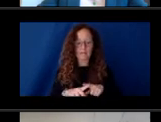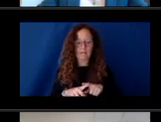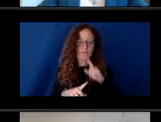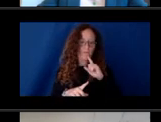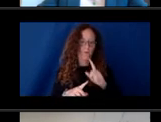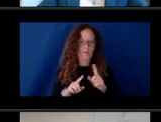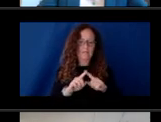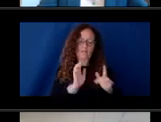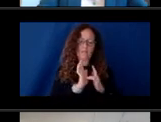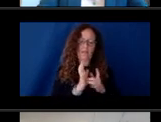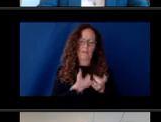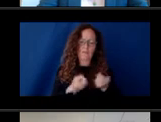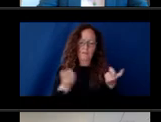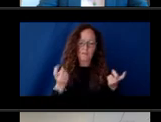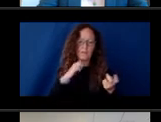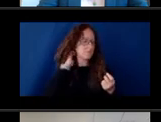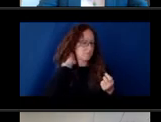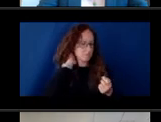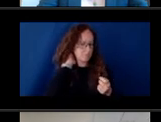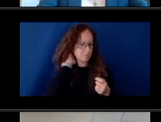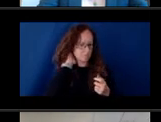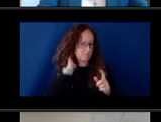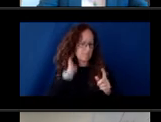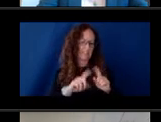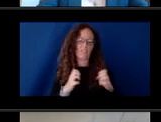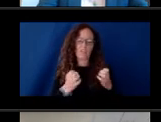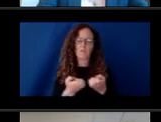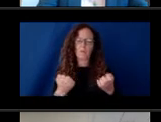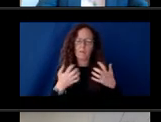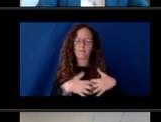tool that, you know, we can use with HeatRisk to say boy, it's going to be a hot day, we have